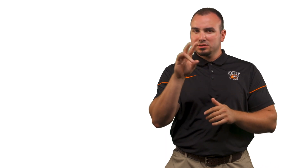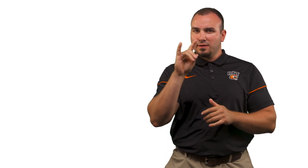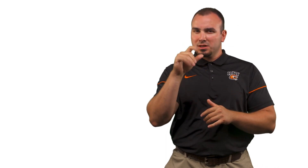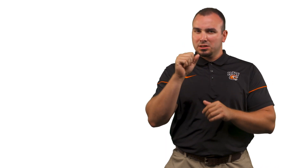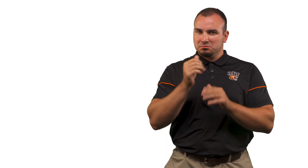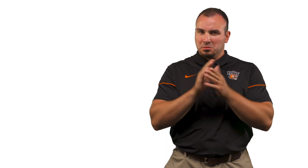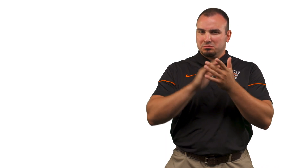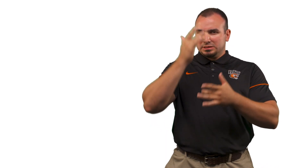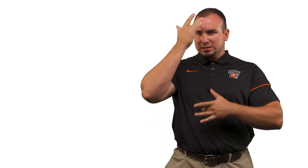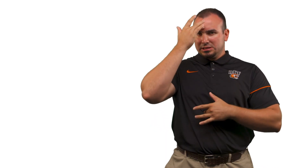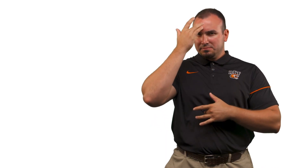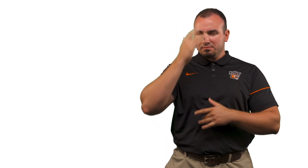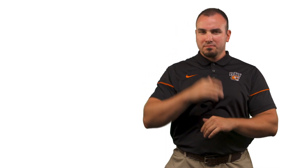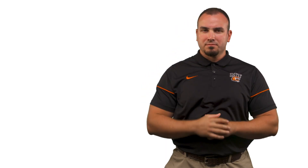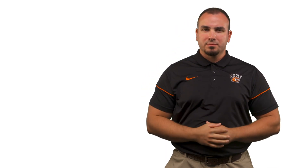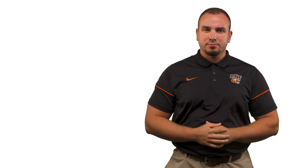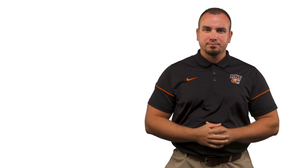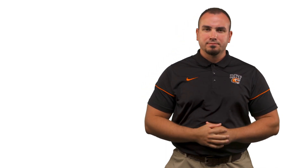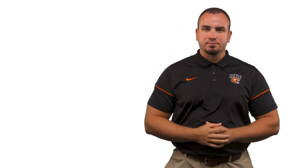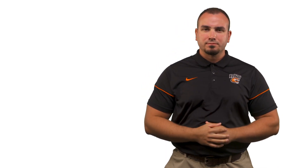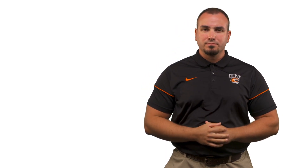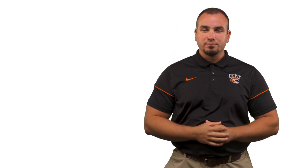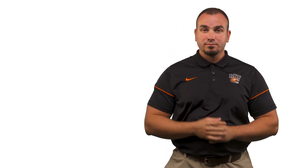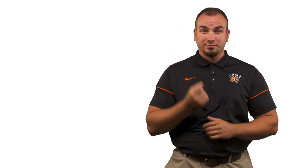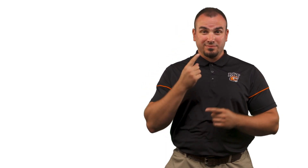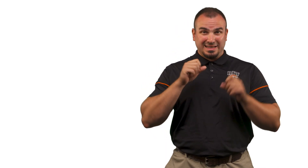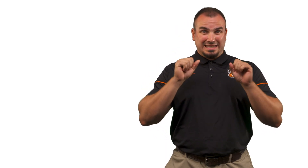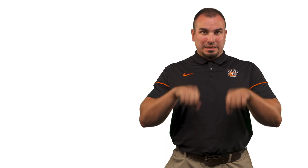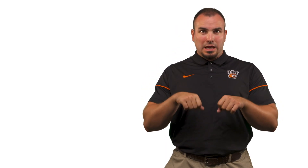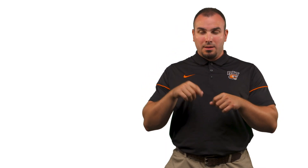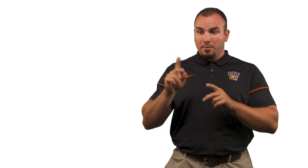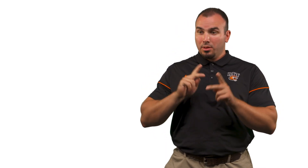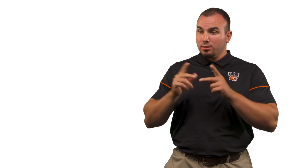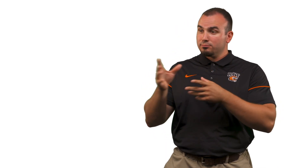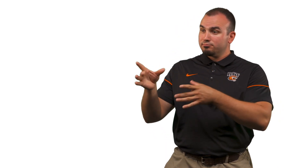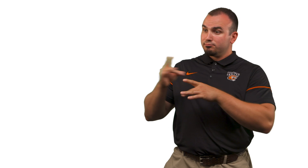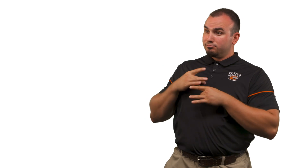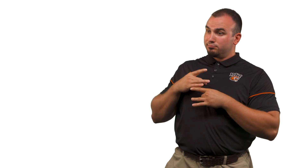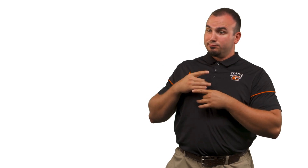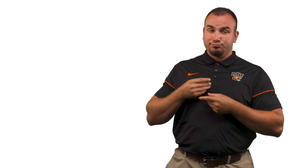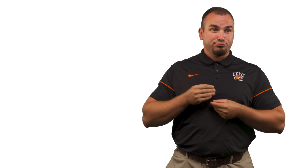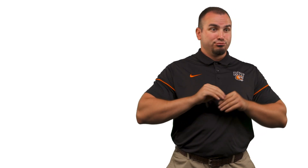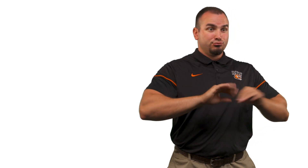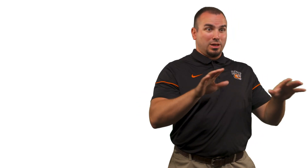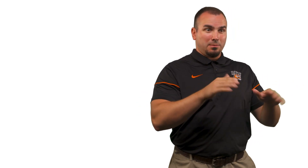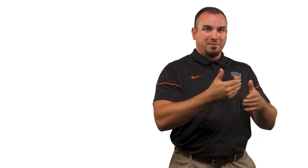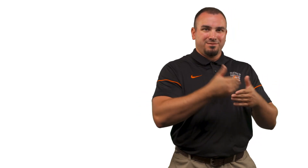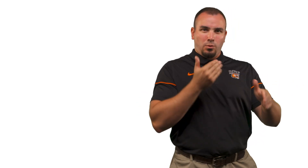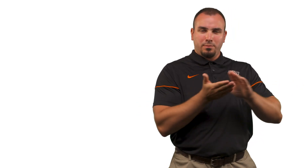usual onset is between 5-7 days. It is possible for individuals to spread the